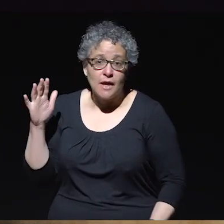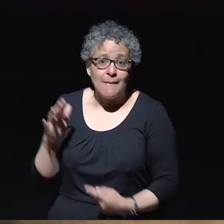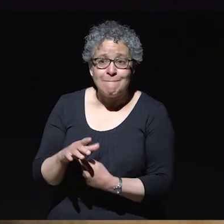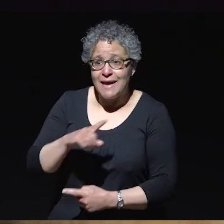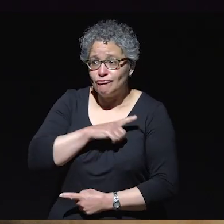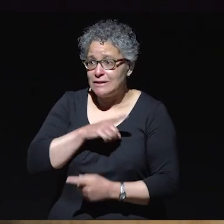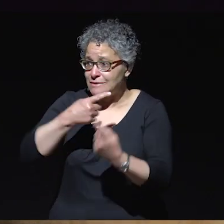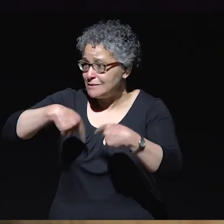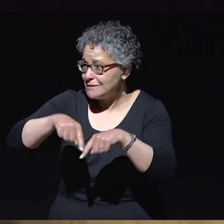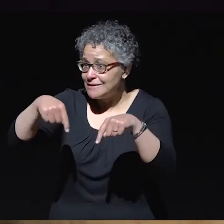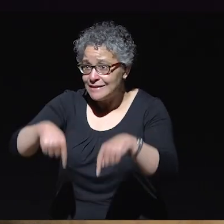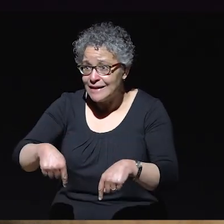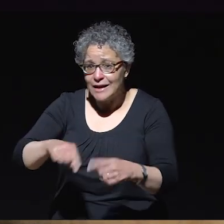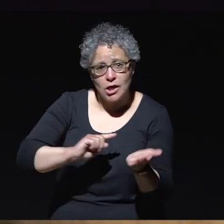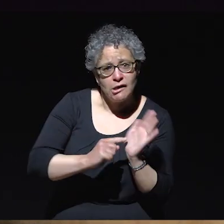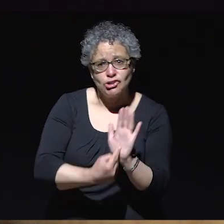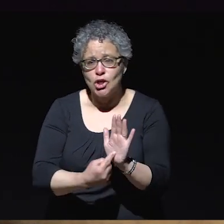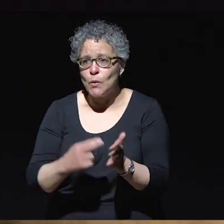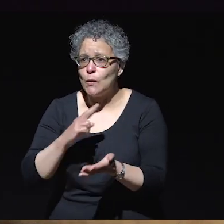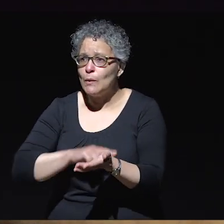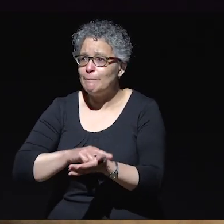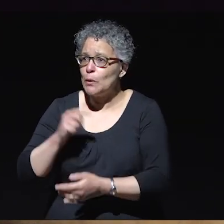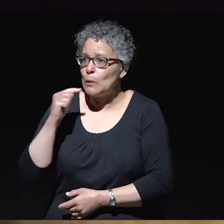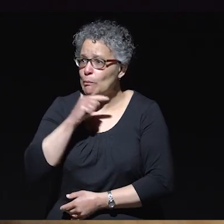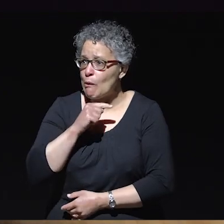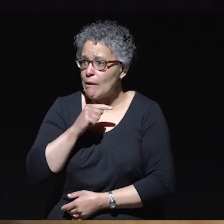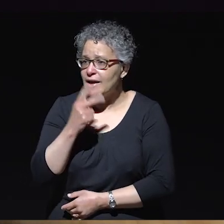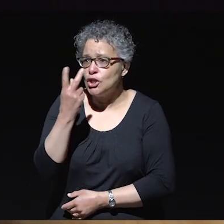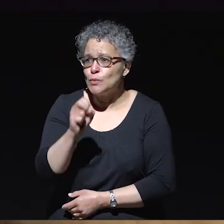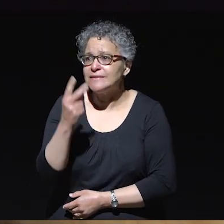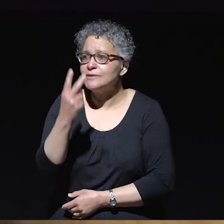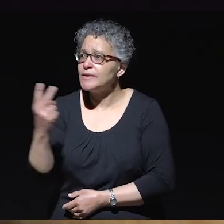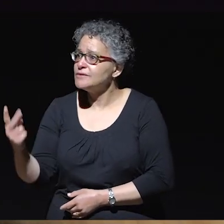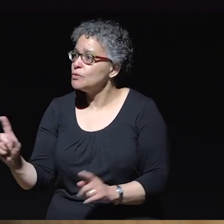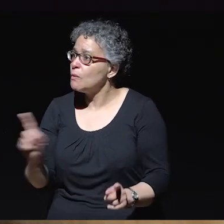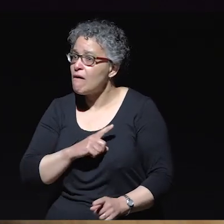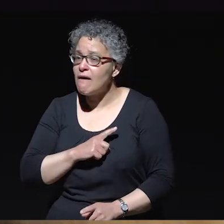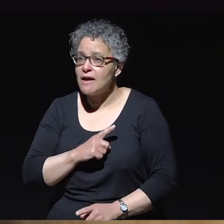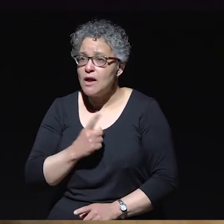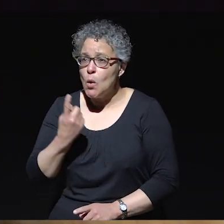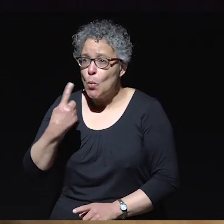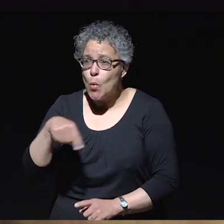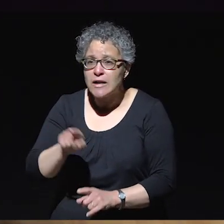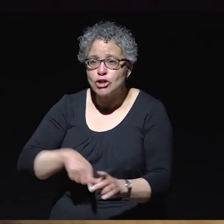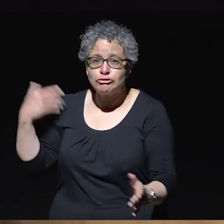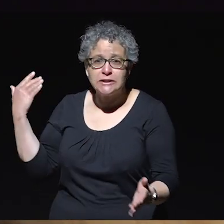for us to be showing 'The Blue Boy' in 2022 is that it's exactly 100 years since the painting